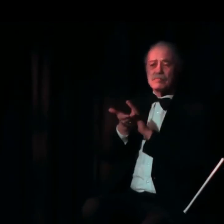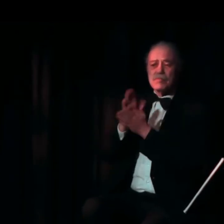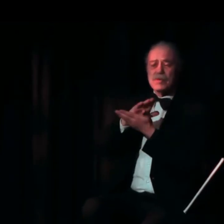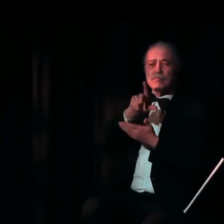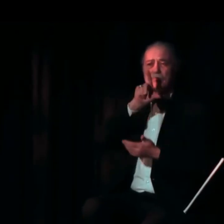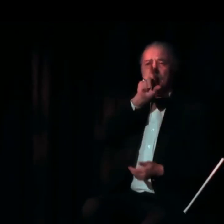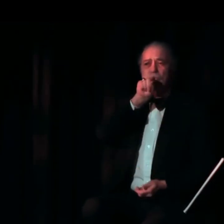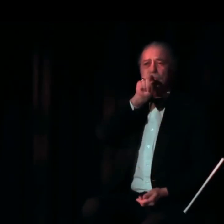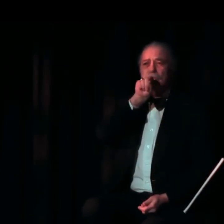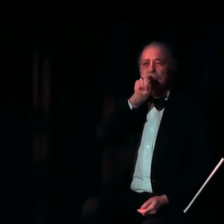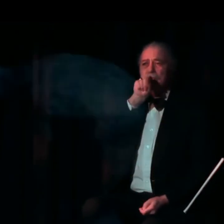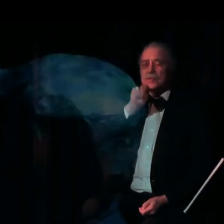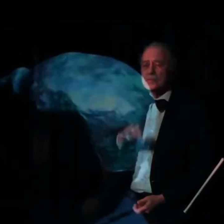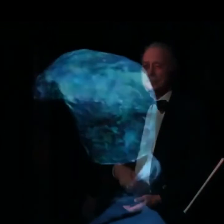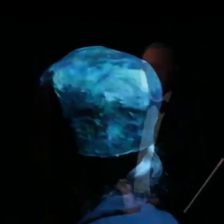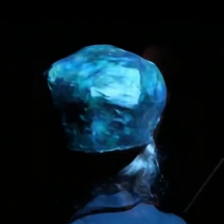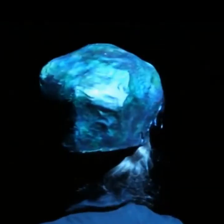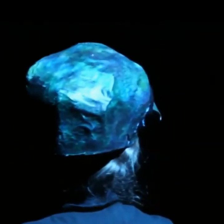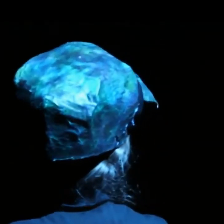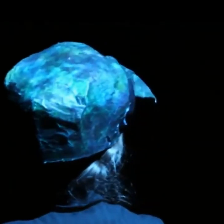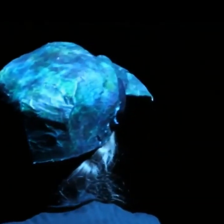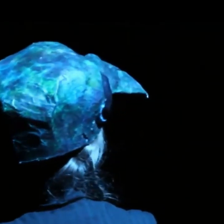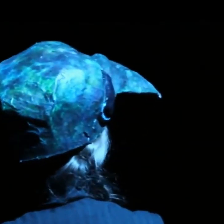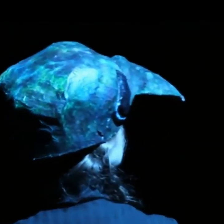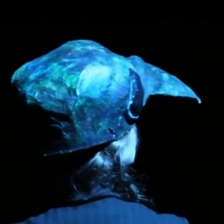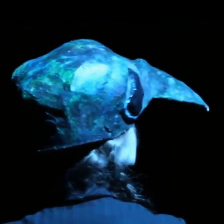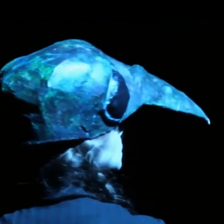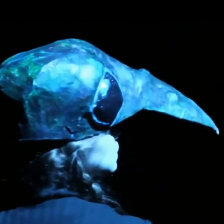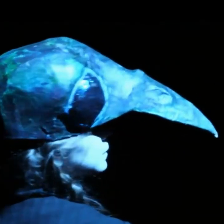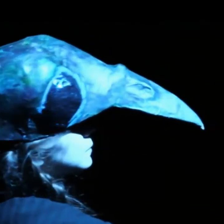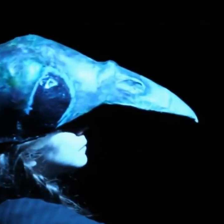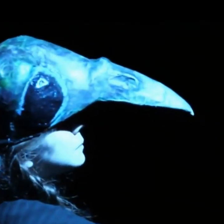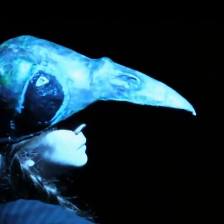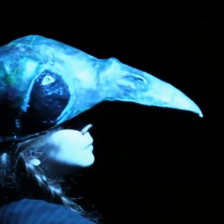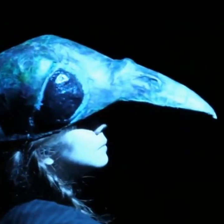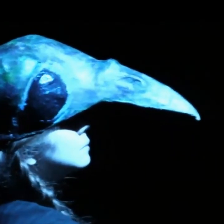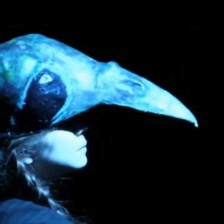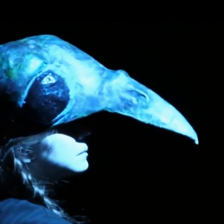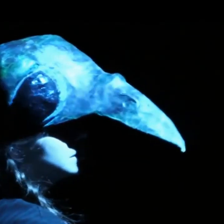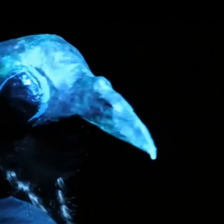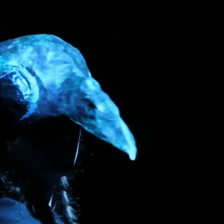In short, they forgot how to be birds.